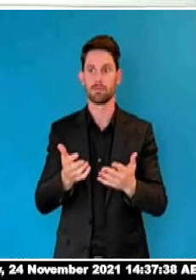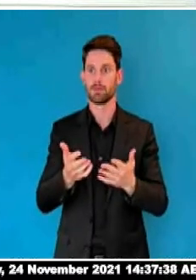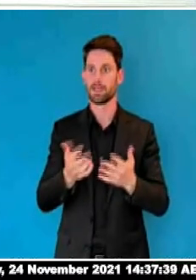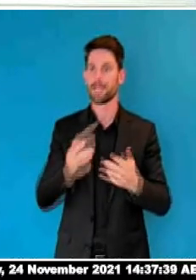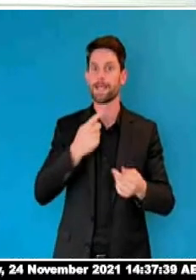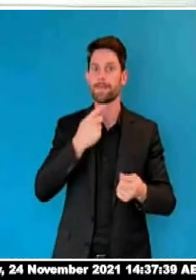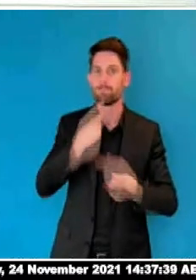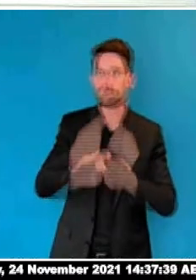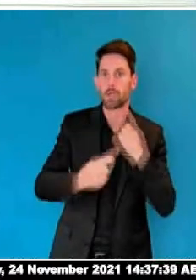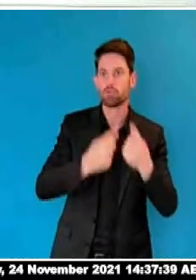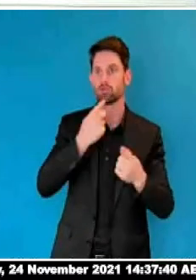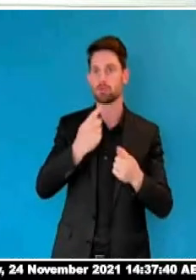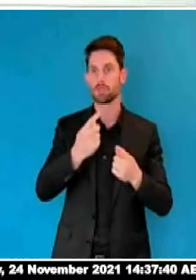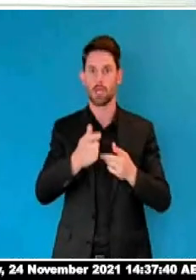every single disability.